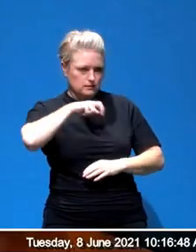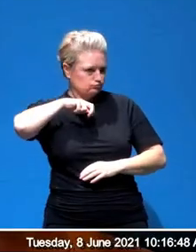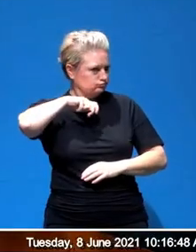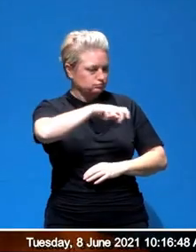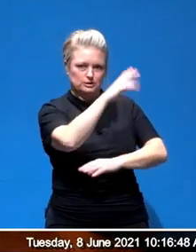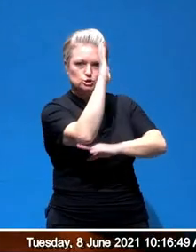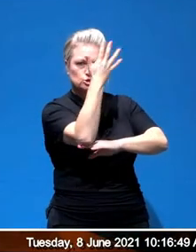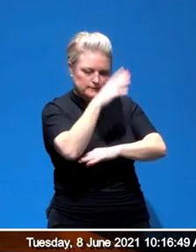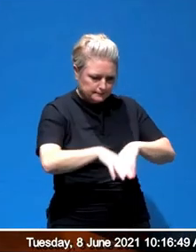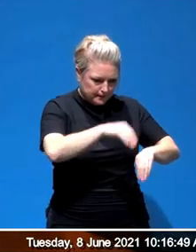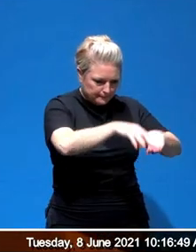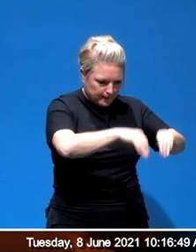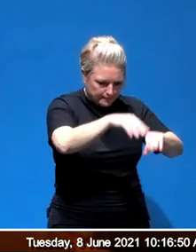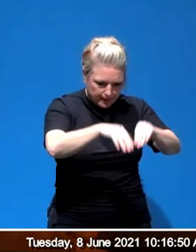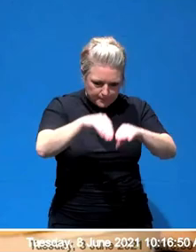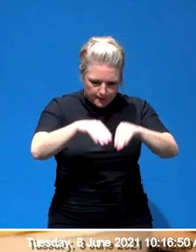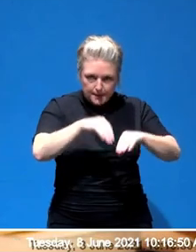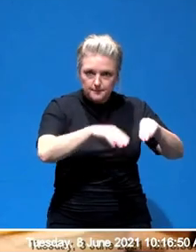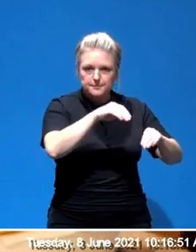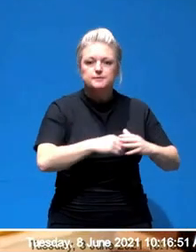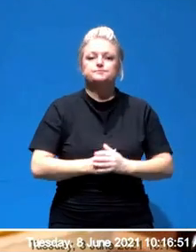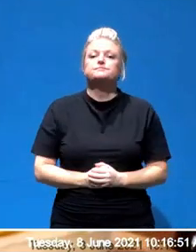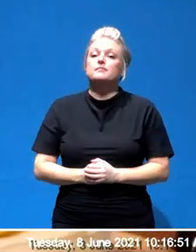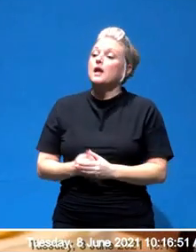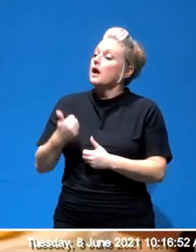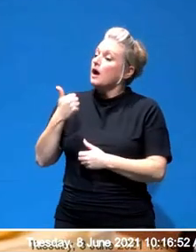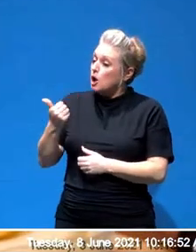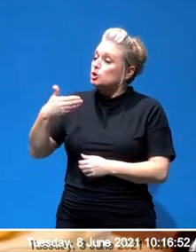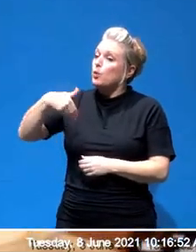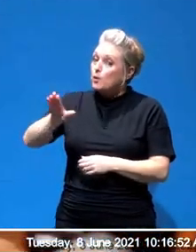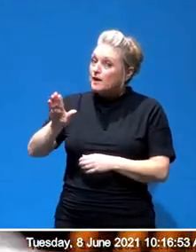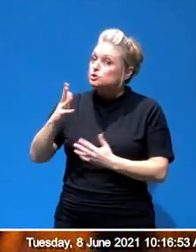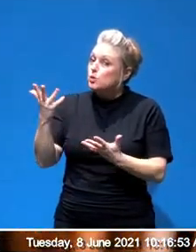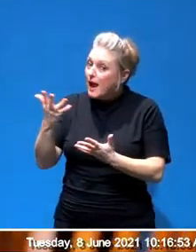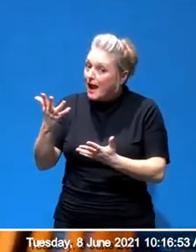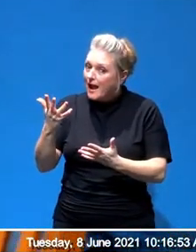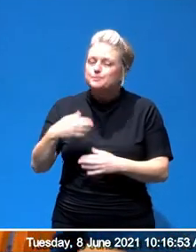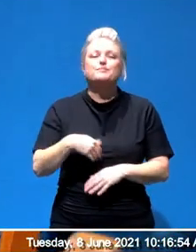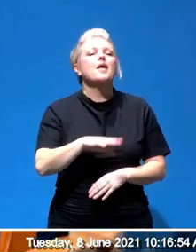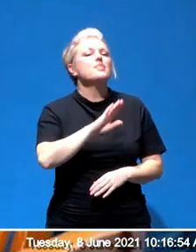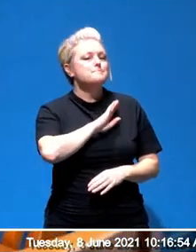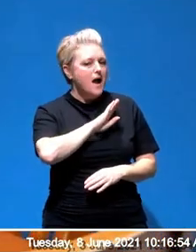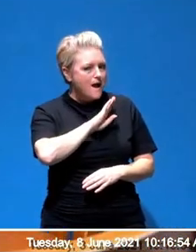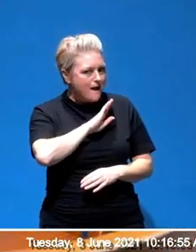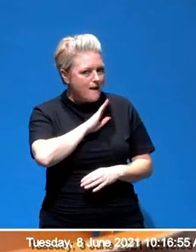Thumbs up. Yeah. We went to --- The park. And we got some --